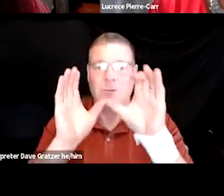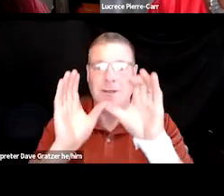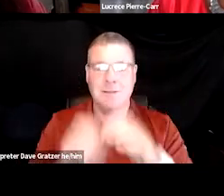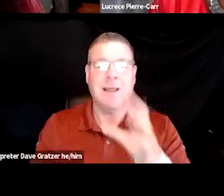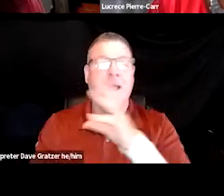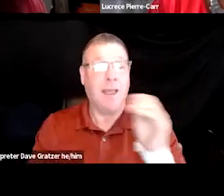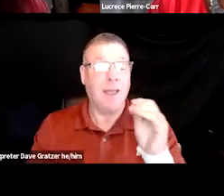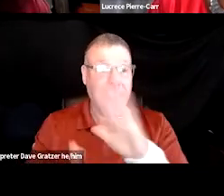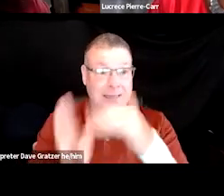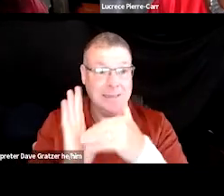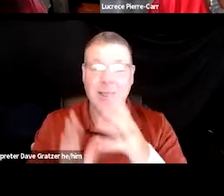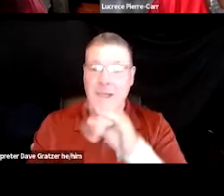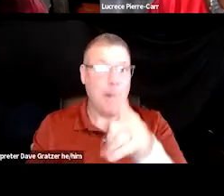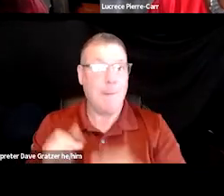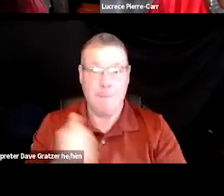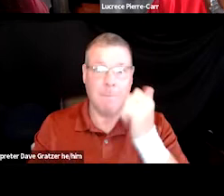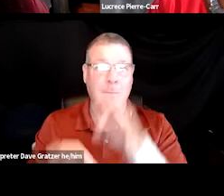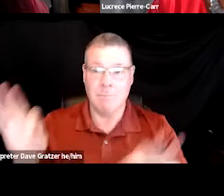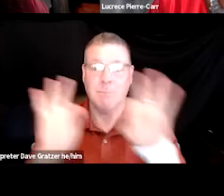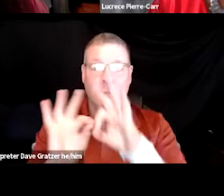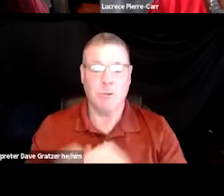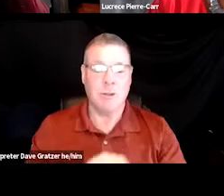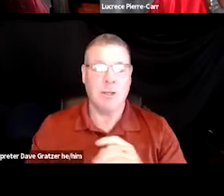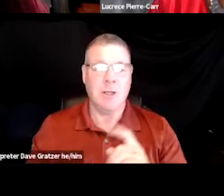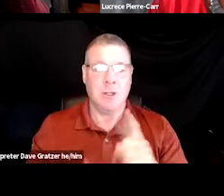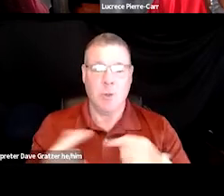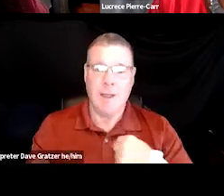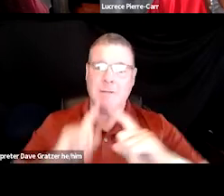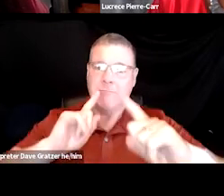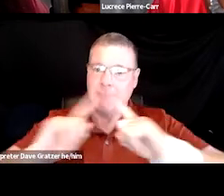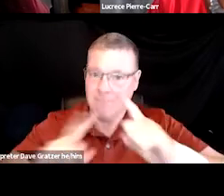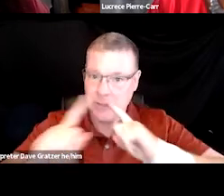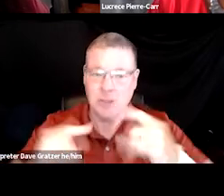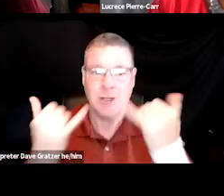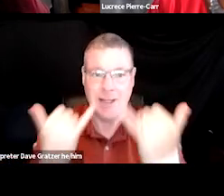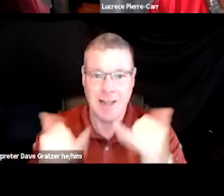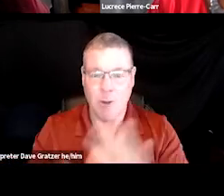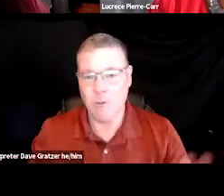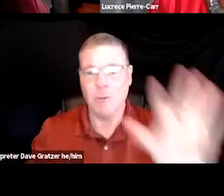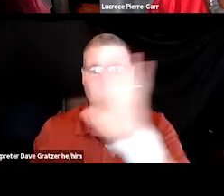And I think this is one of the most important parts to me of this conversation that we're having with folks all across the US.